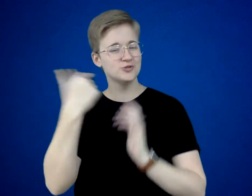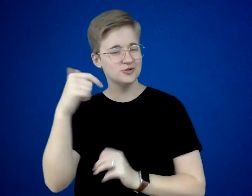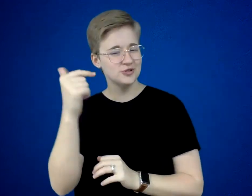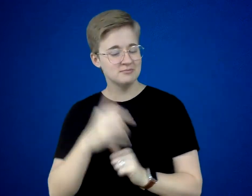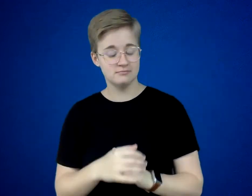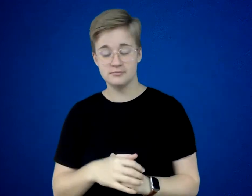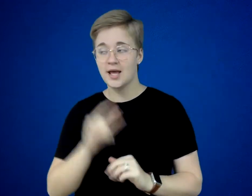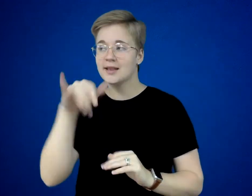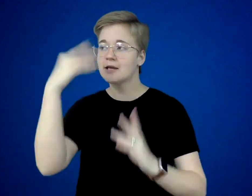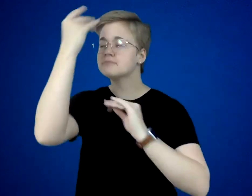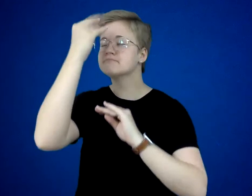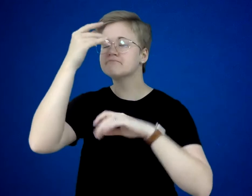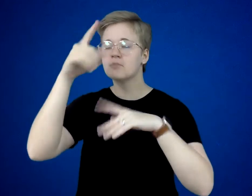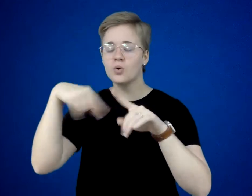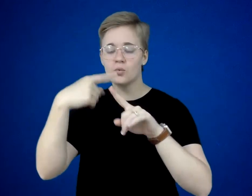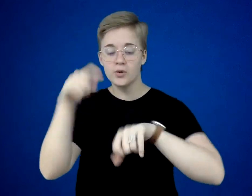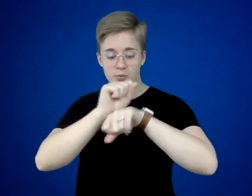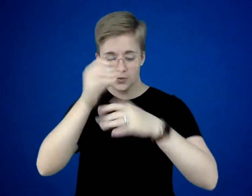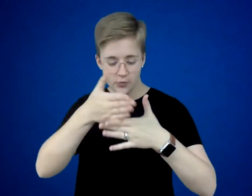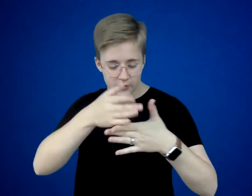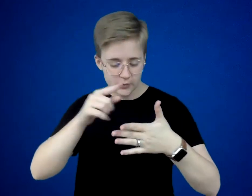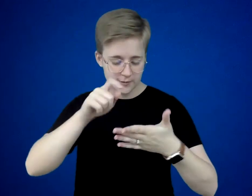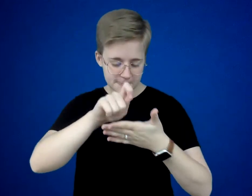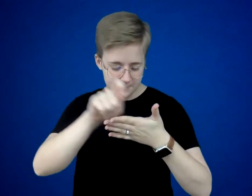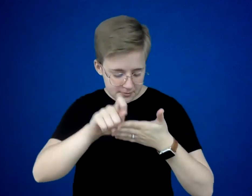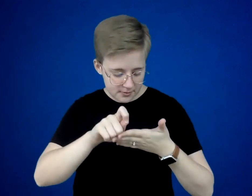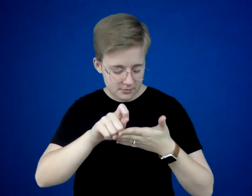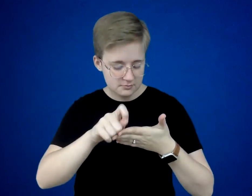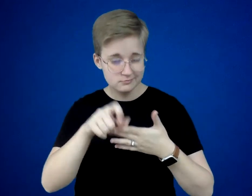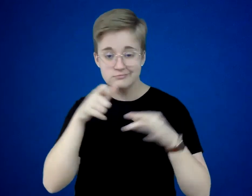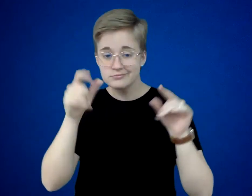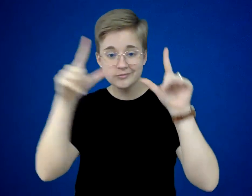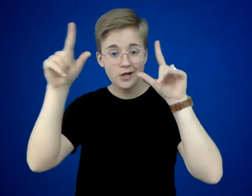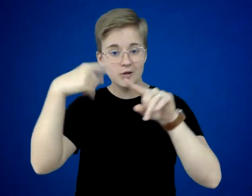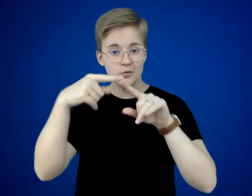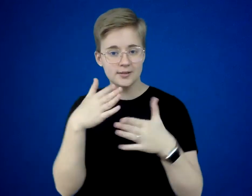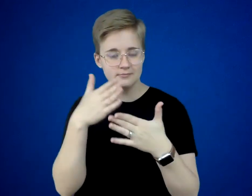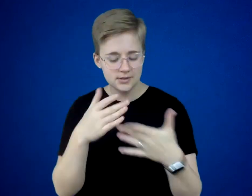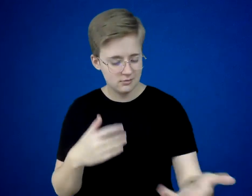And so he wasn’t surprised, when he stopped and held the wood away from himself, to see a wing